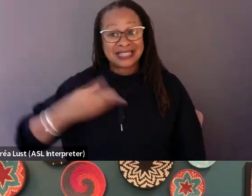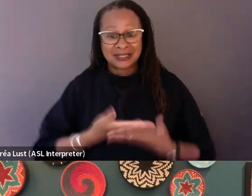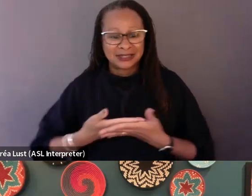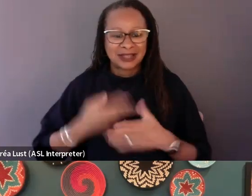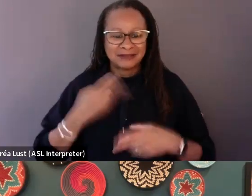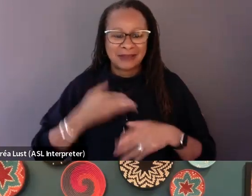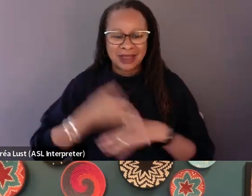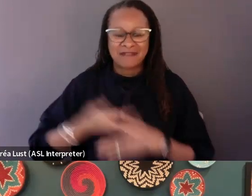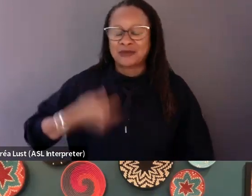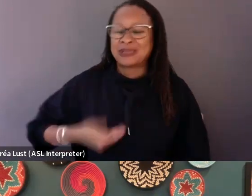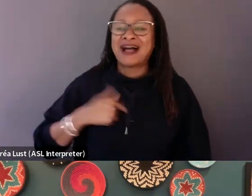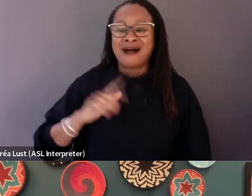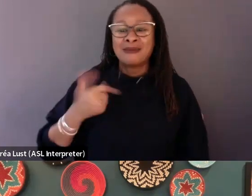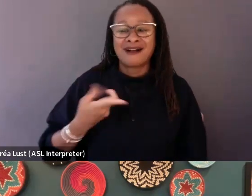and I'm the godmother. So, yay!